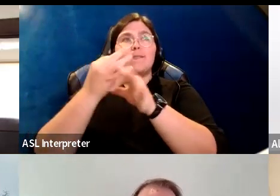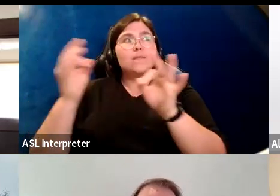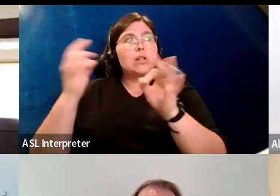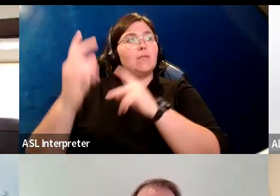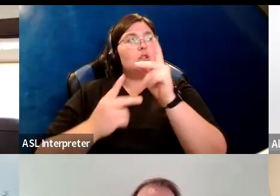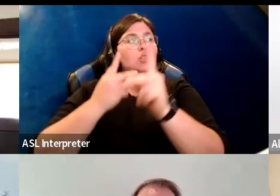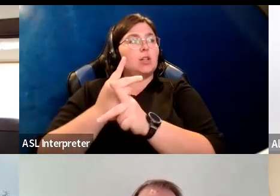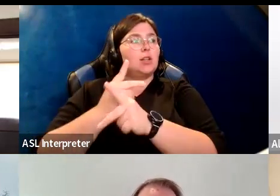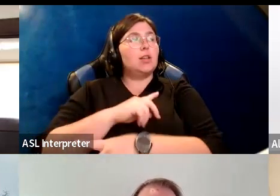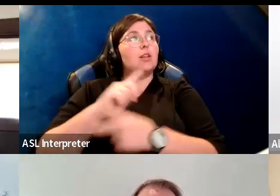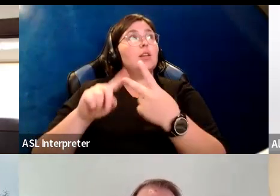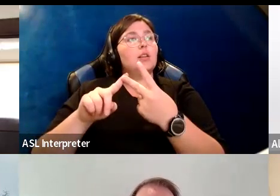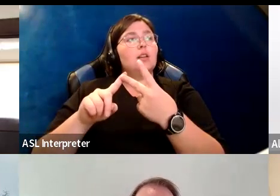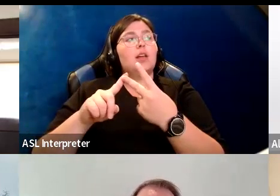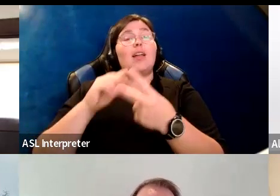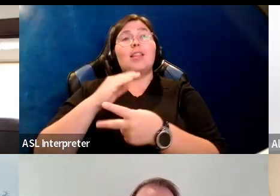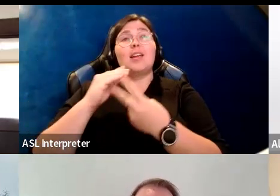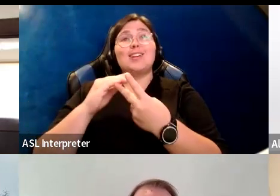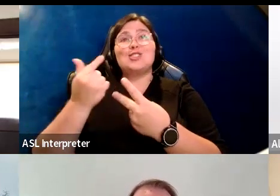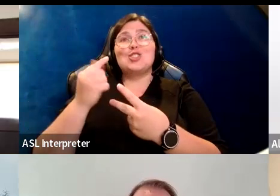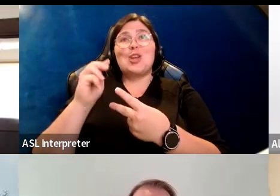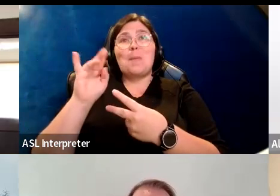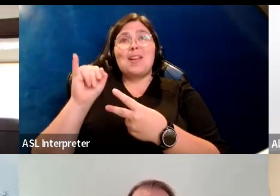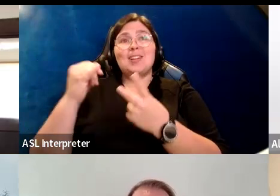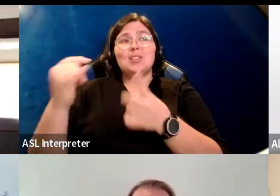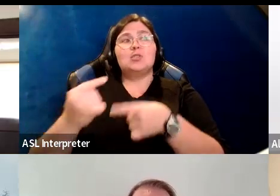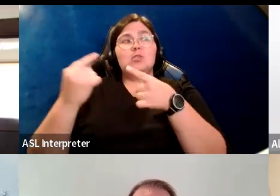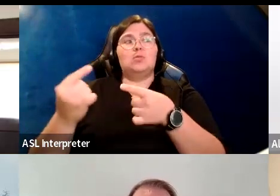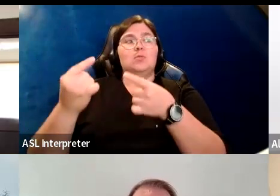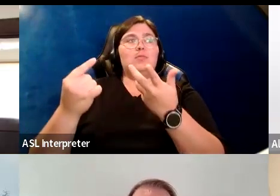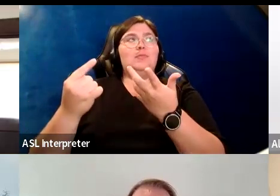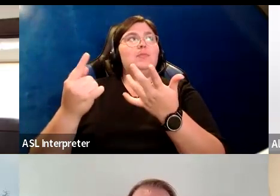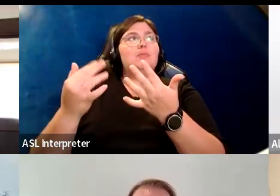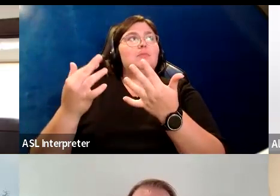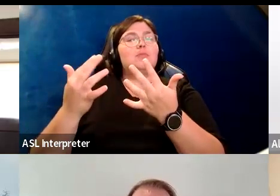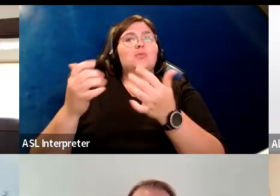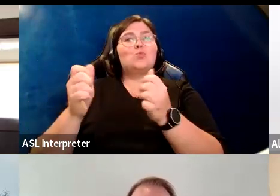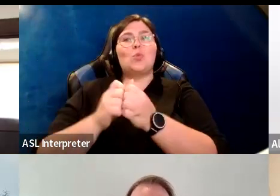But then Gemini struggled with the text description.